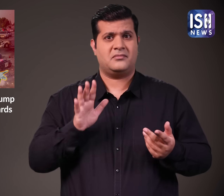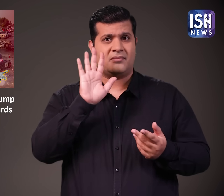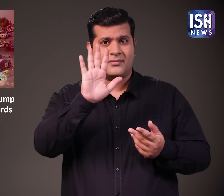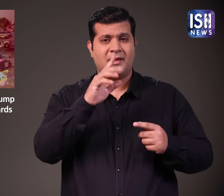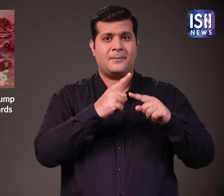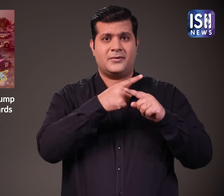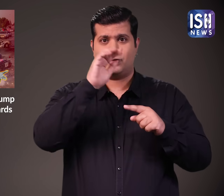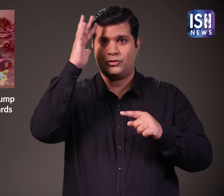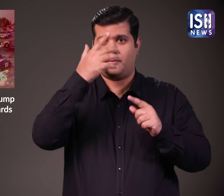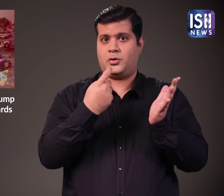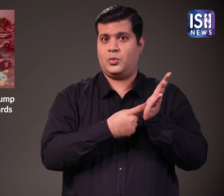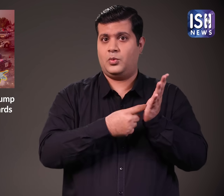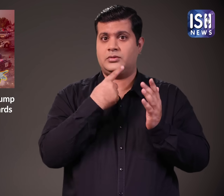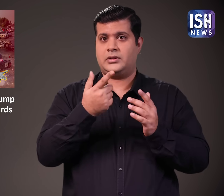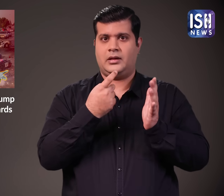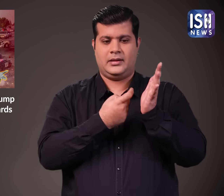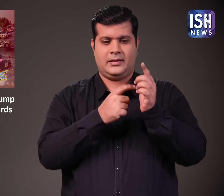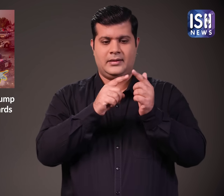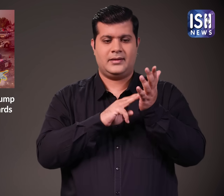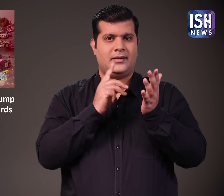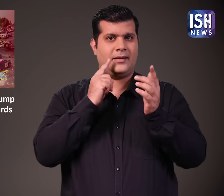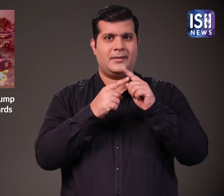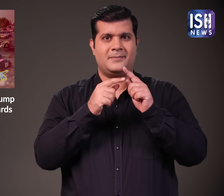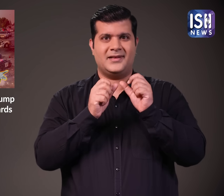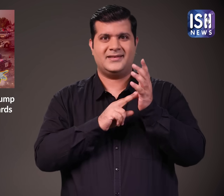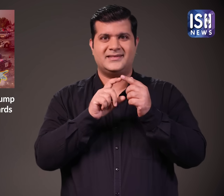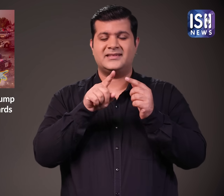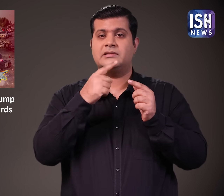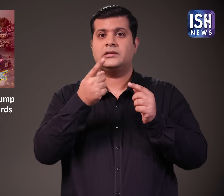Trump's remittance tax rule says,